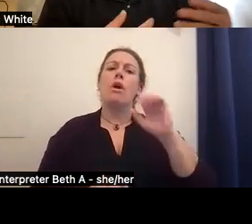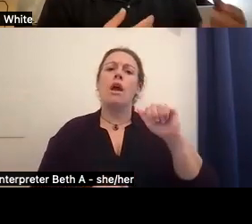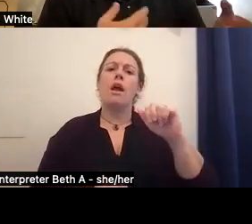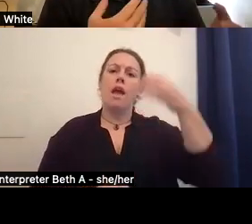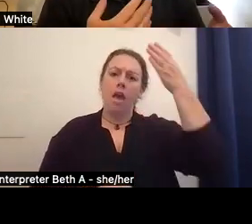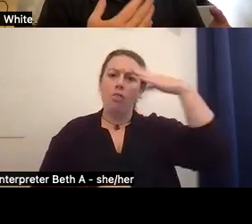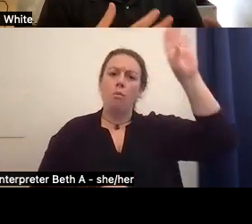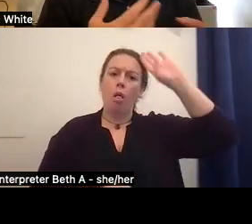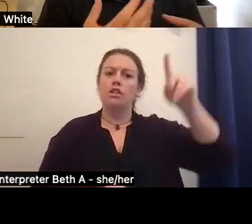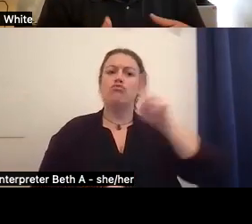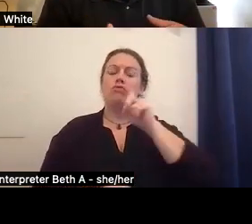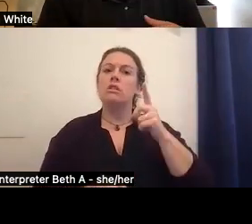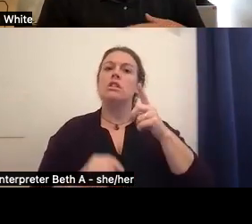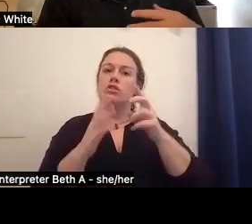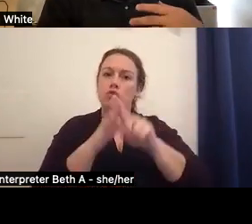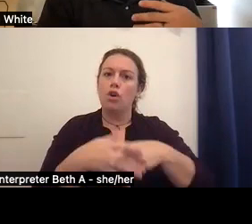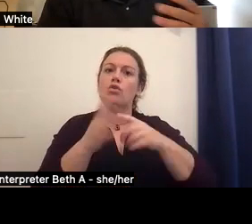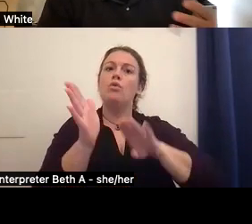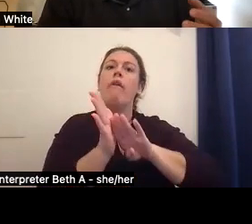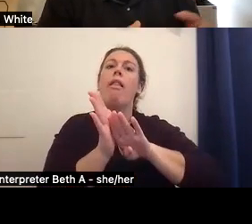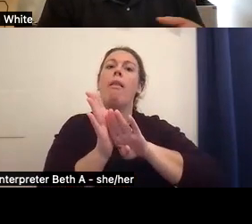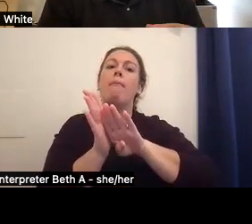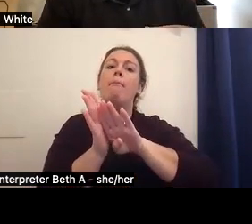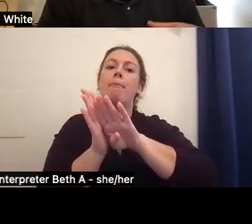Think of Boas and Levi-Strauss and Frank Speck and others,